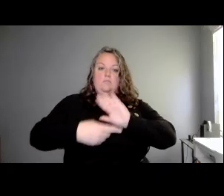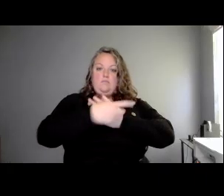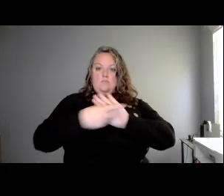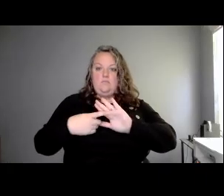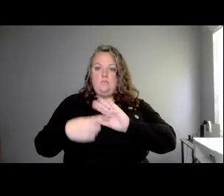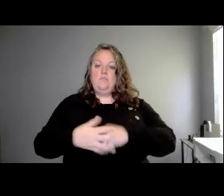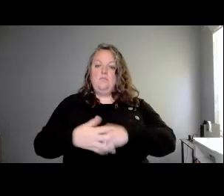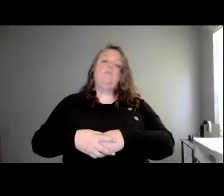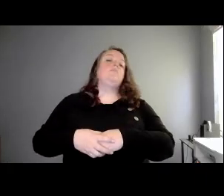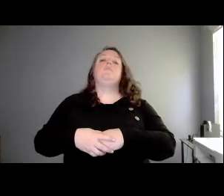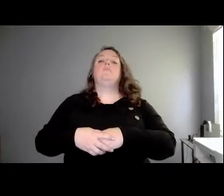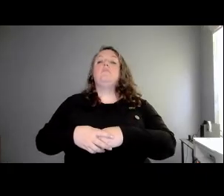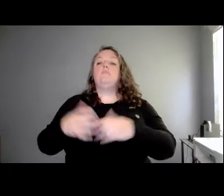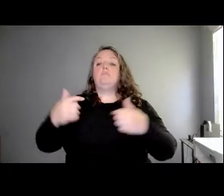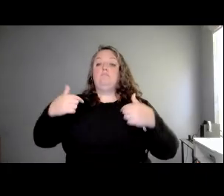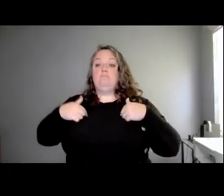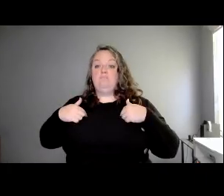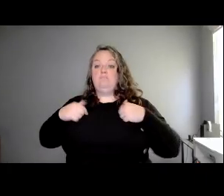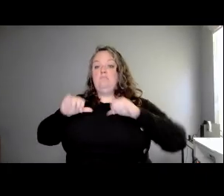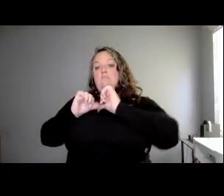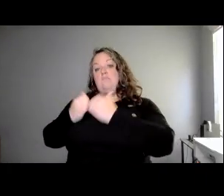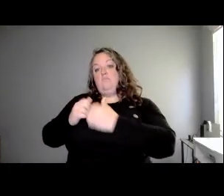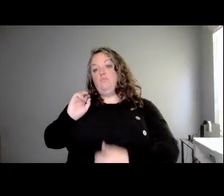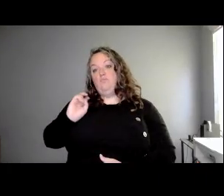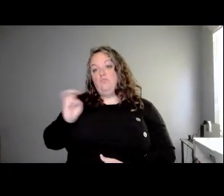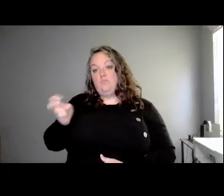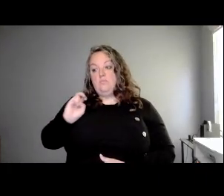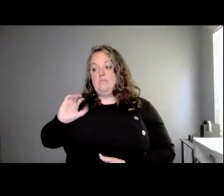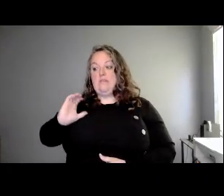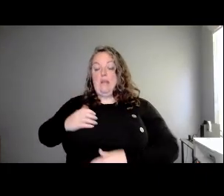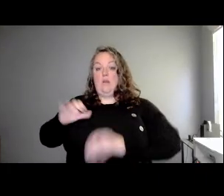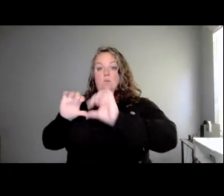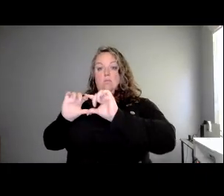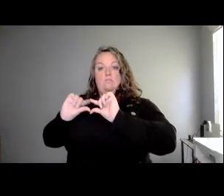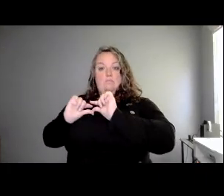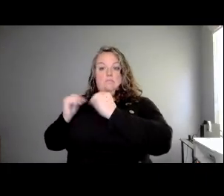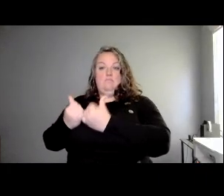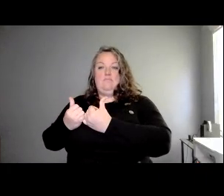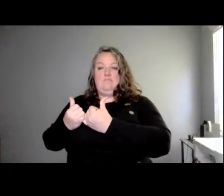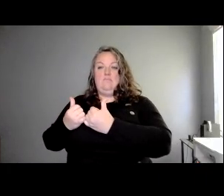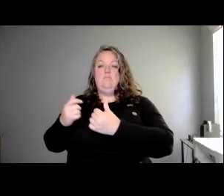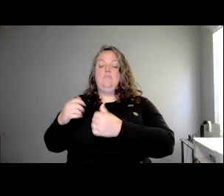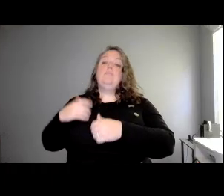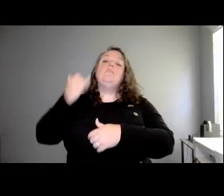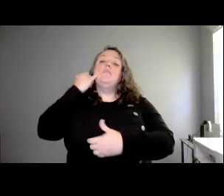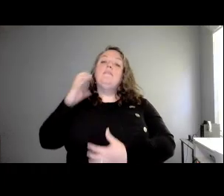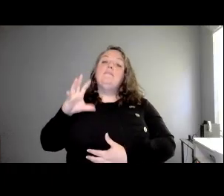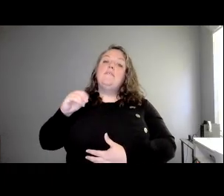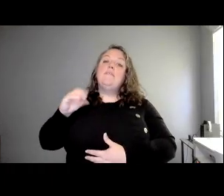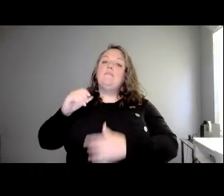entities like [us], the agency of transportation, [and] any entities over 50 employees are required